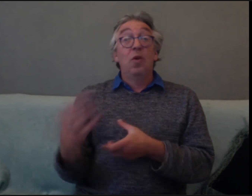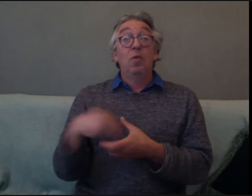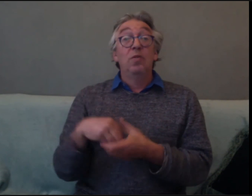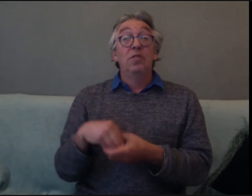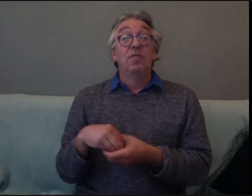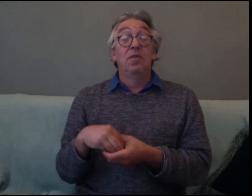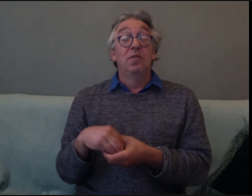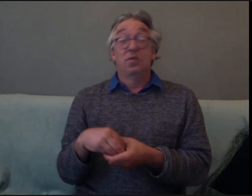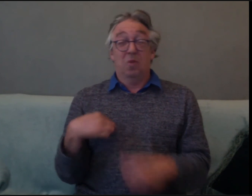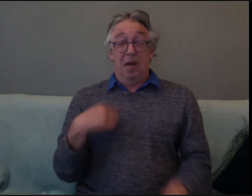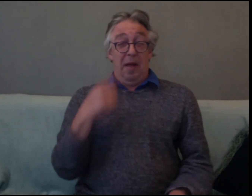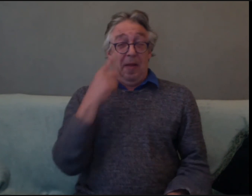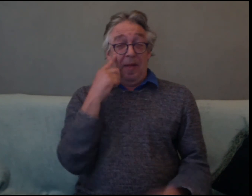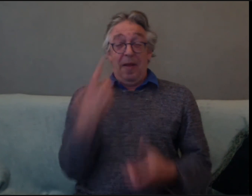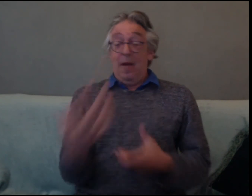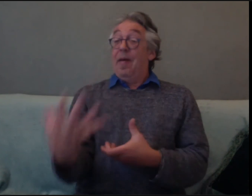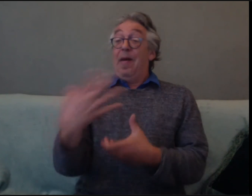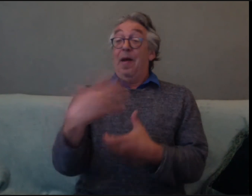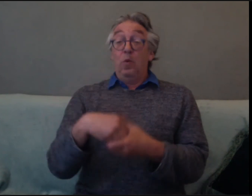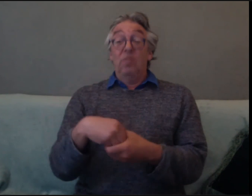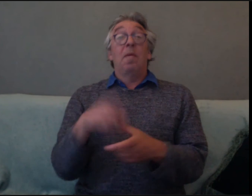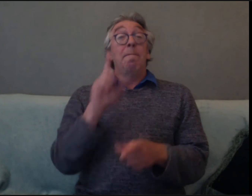and the whole program should be uniform.